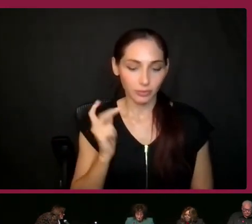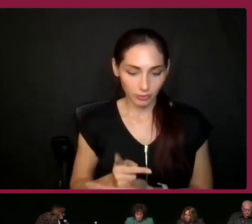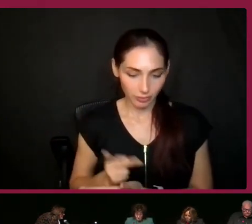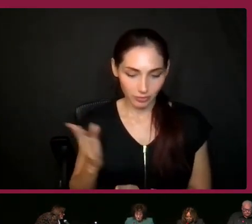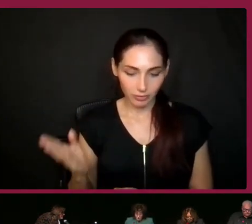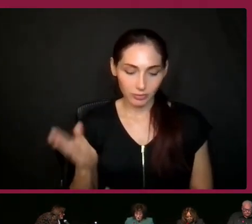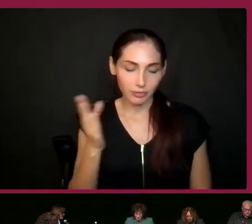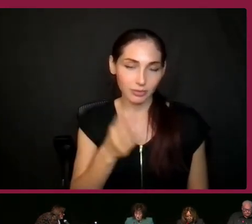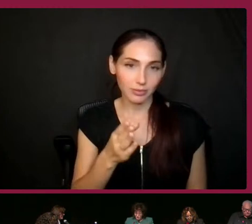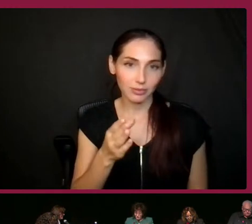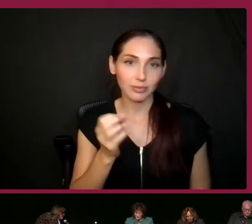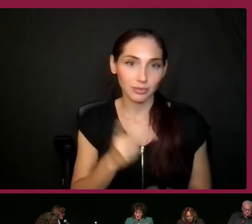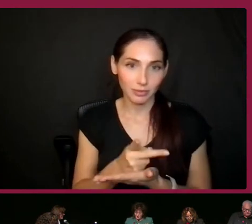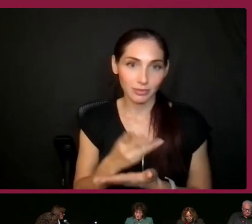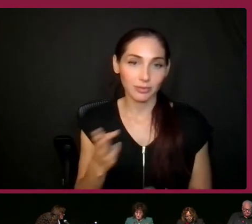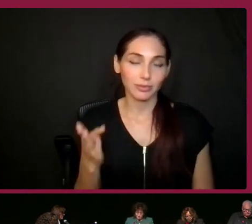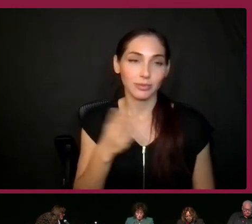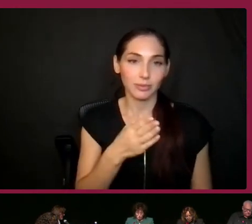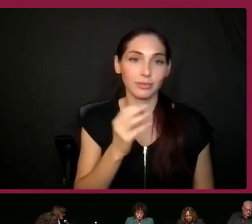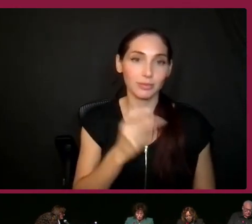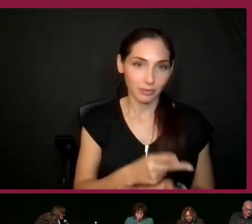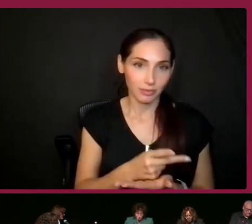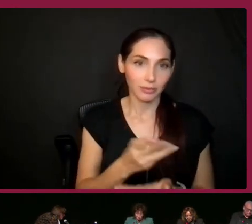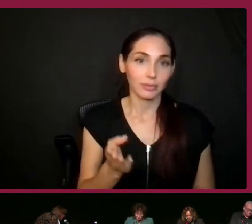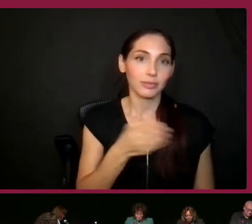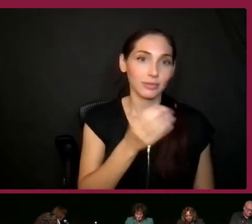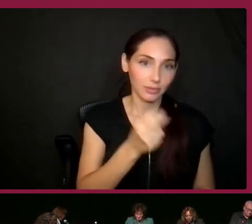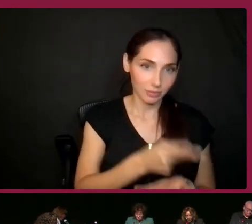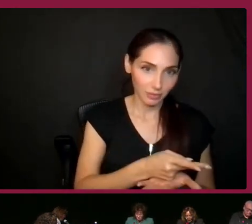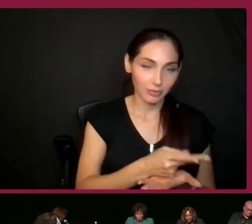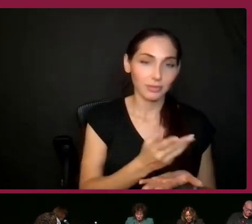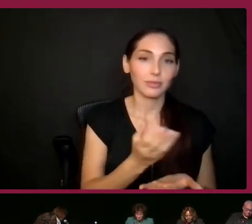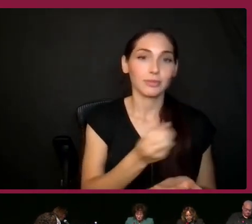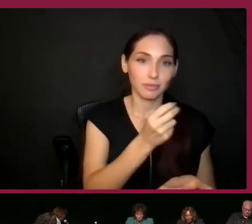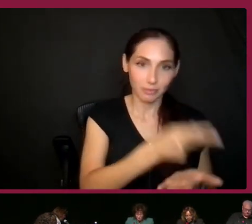Trustee Rives? Aye. Trustee Buffalo? Yes. Trustee Adams? Aye. Trustee Harvey? Yes. Motion carries.